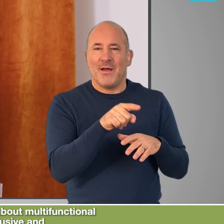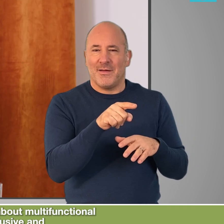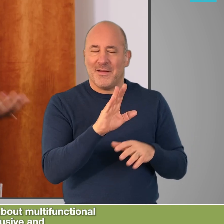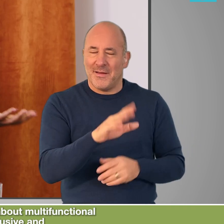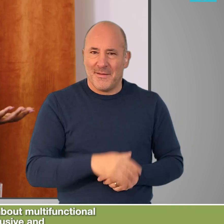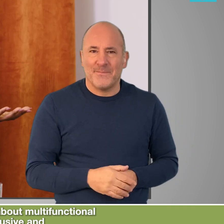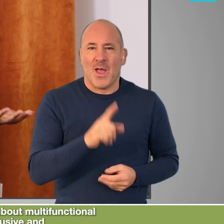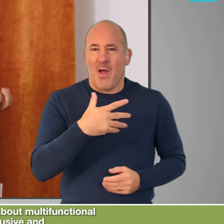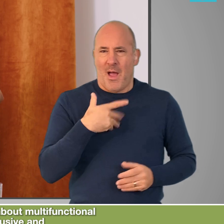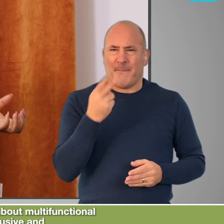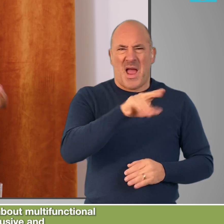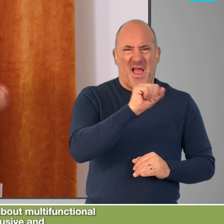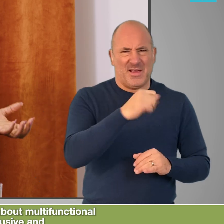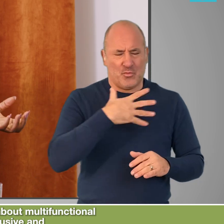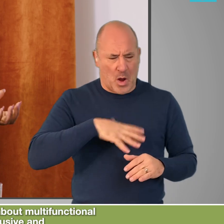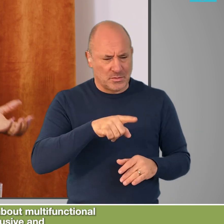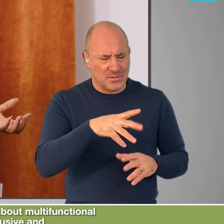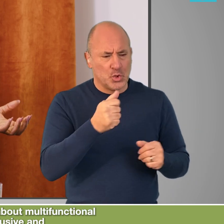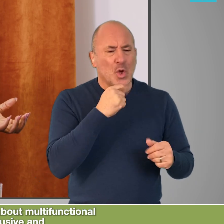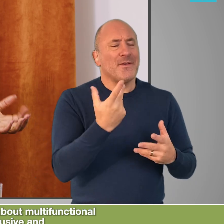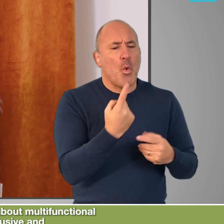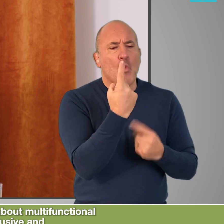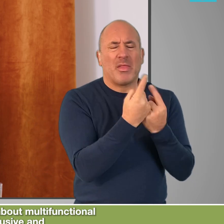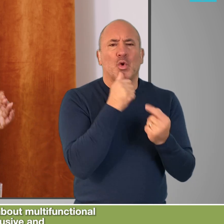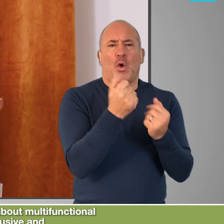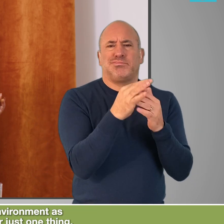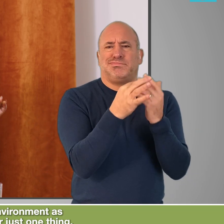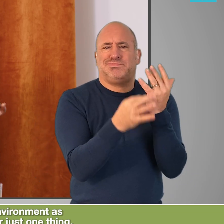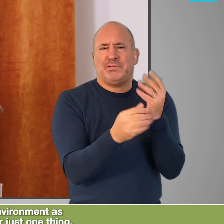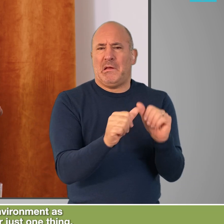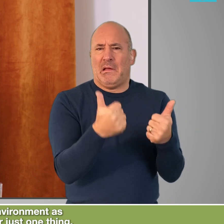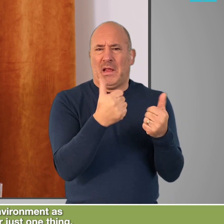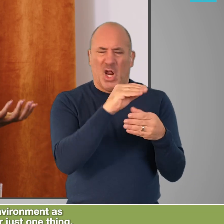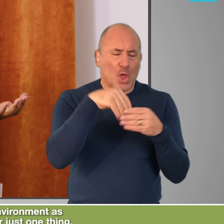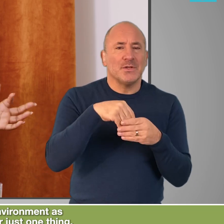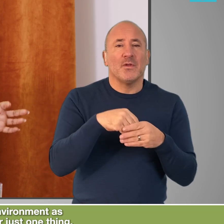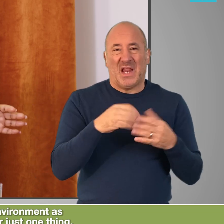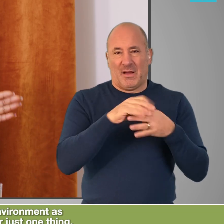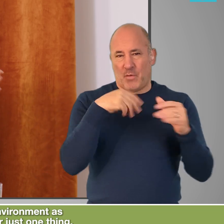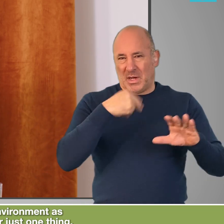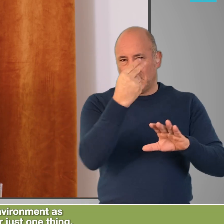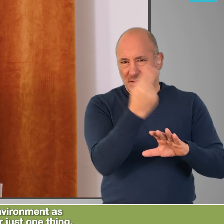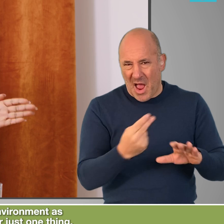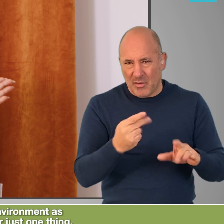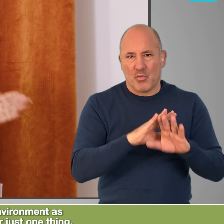So going back to your point about multifunctional benefits being inclusive and when we design for environment as opposed to designing for just one thing.